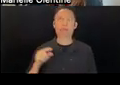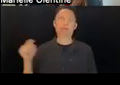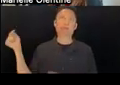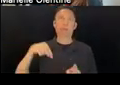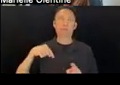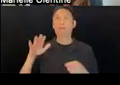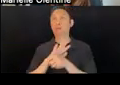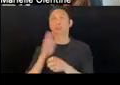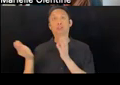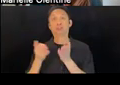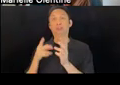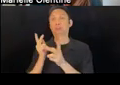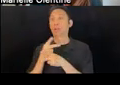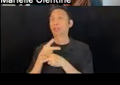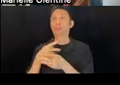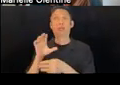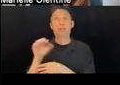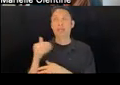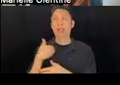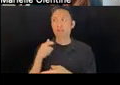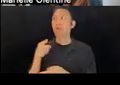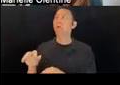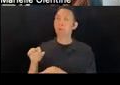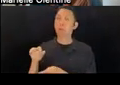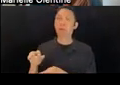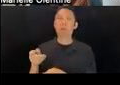made extra income by being a festival strategist and